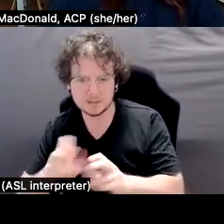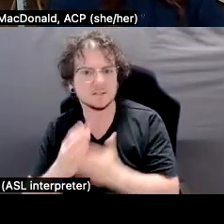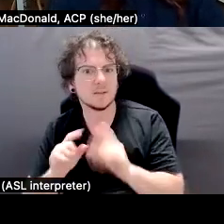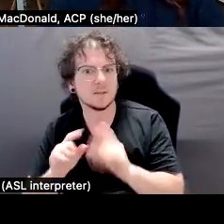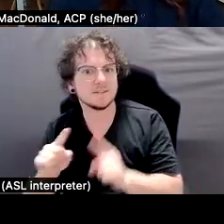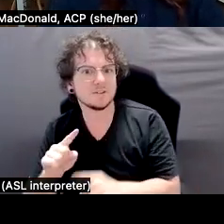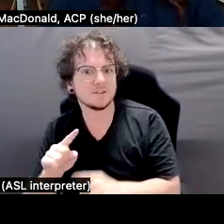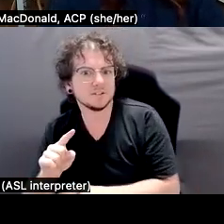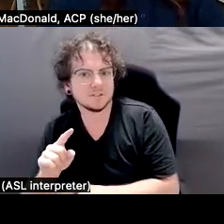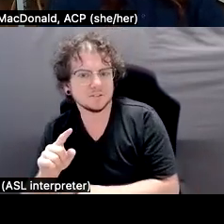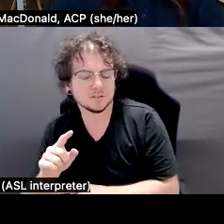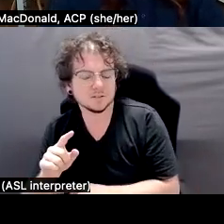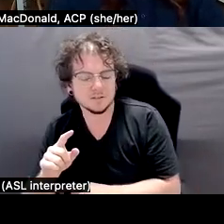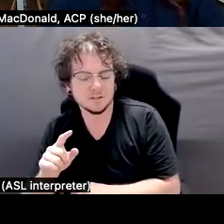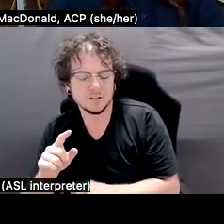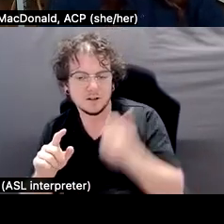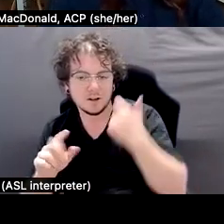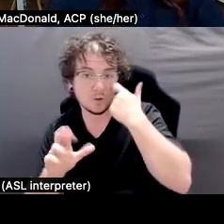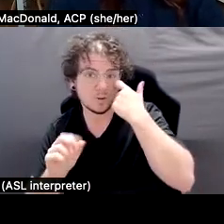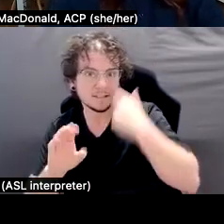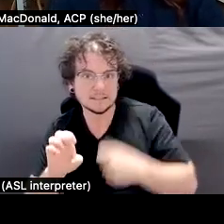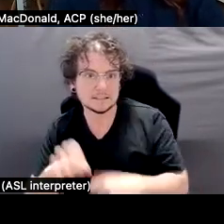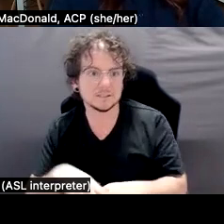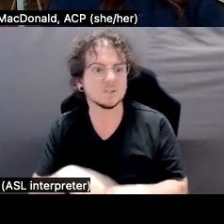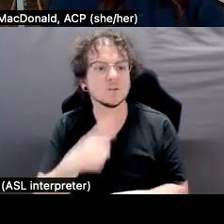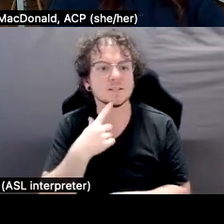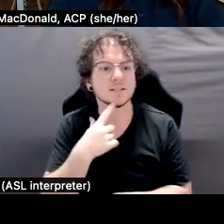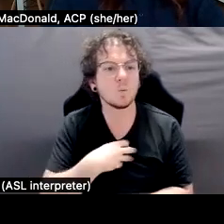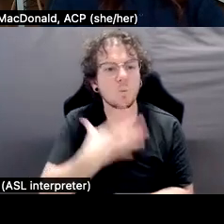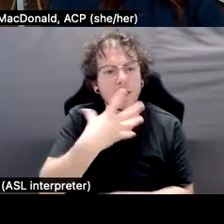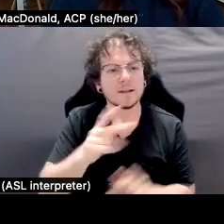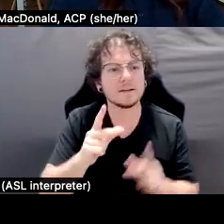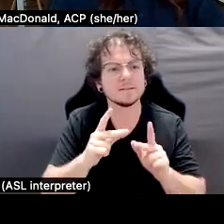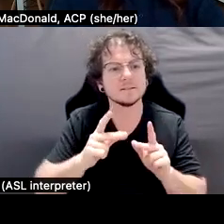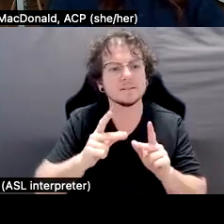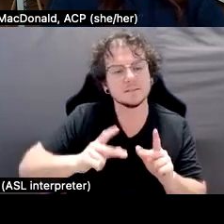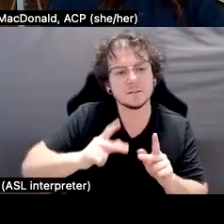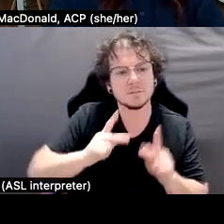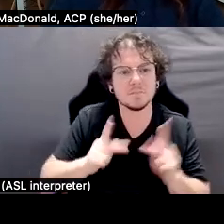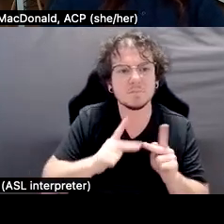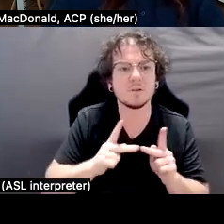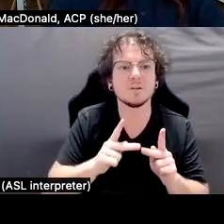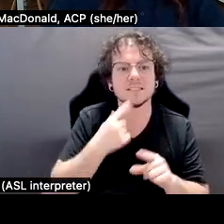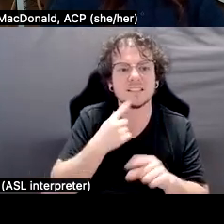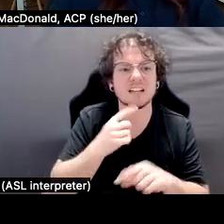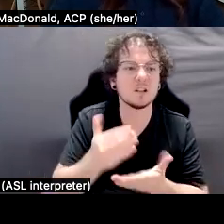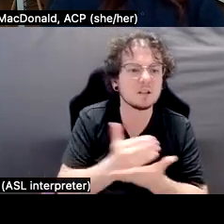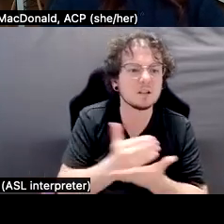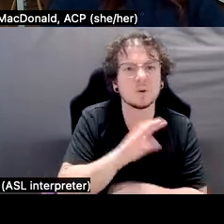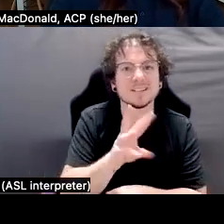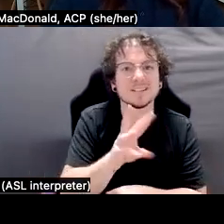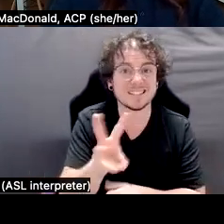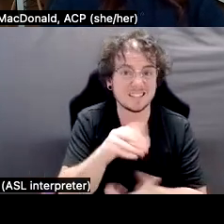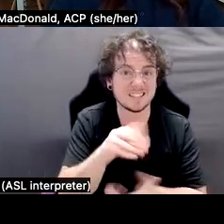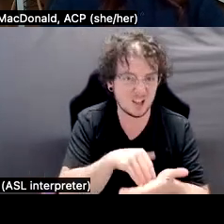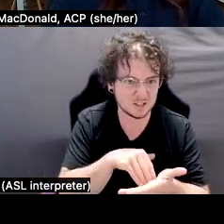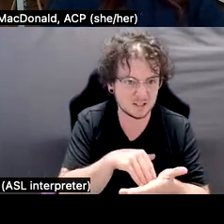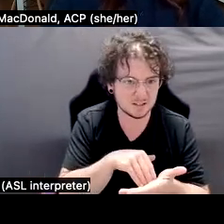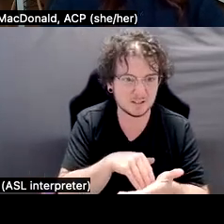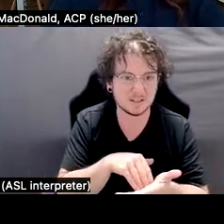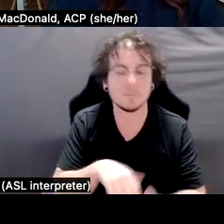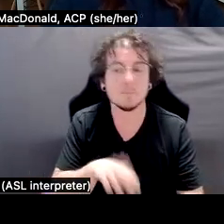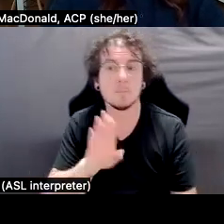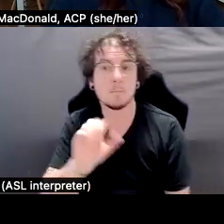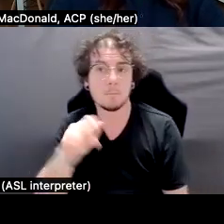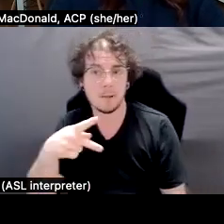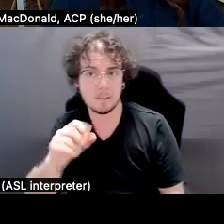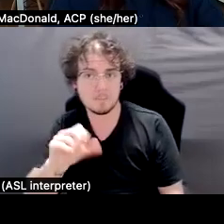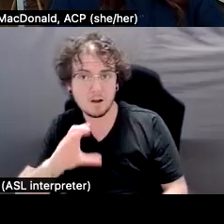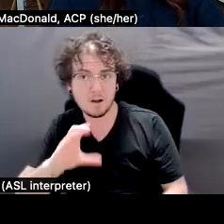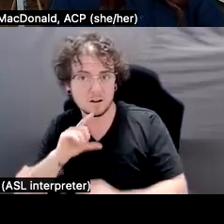respondents made on average around $66k while BIPOC respondents made an average of $61,650. So,